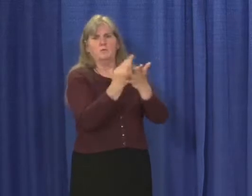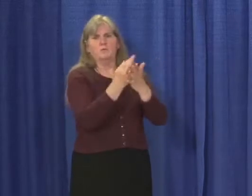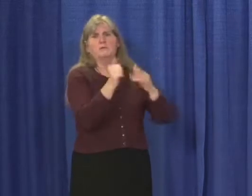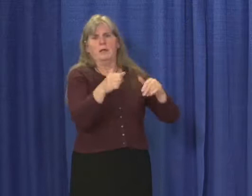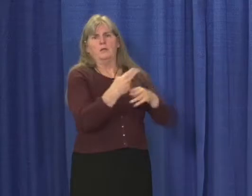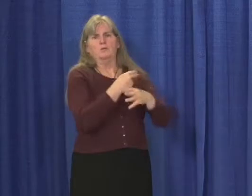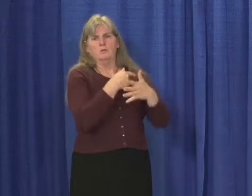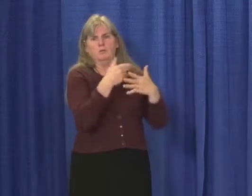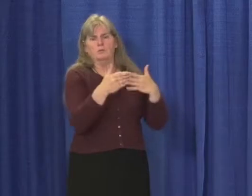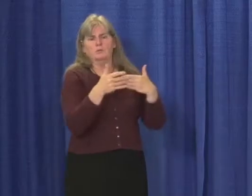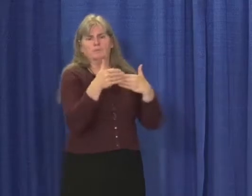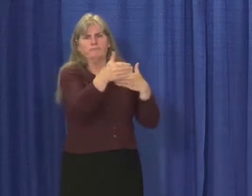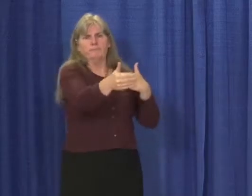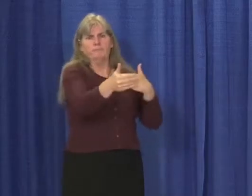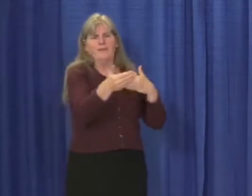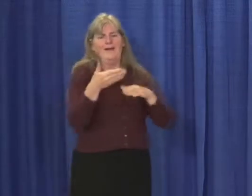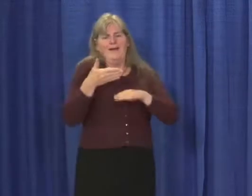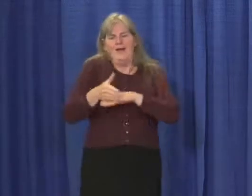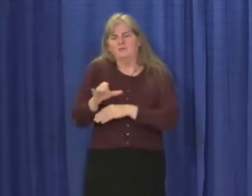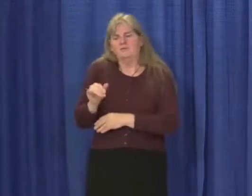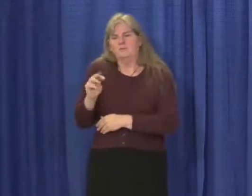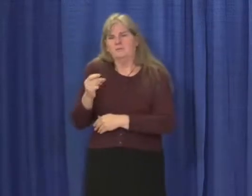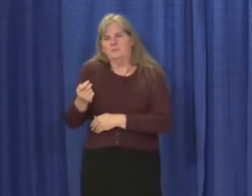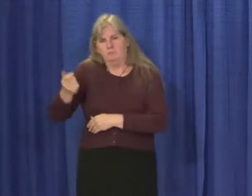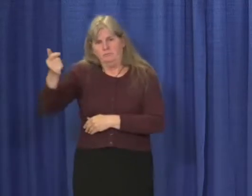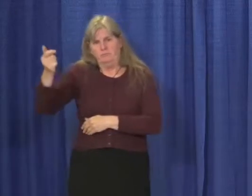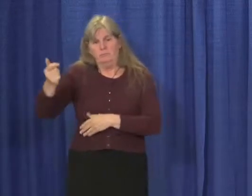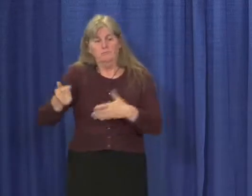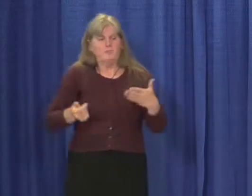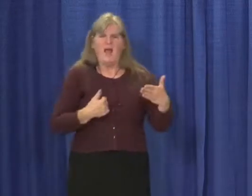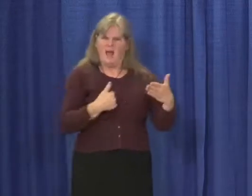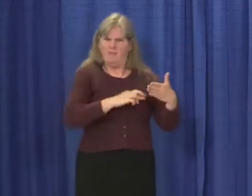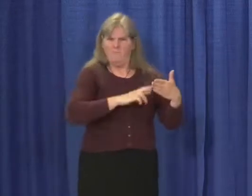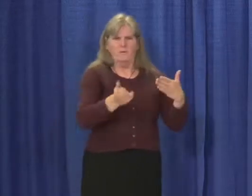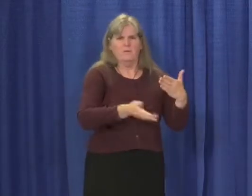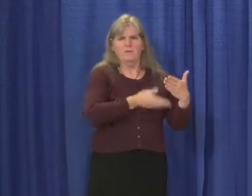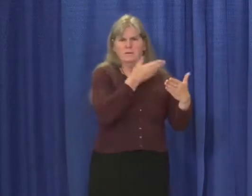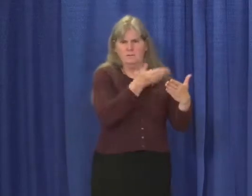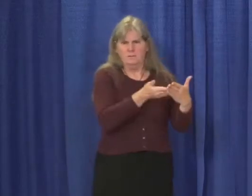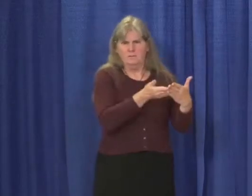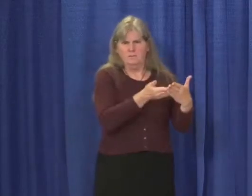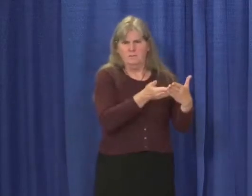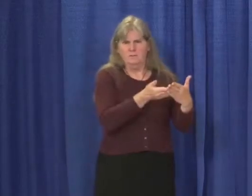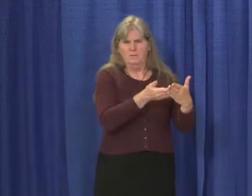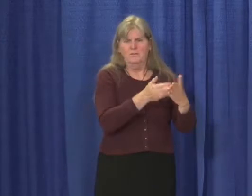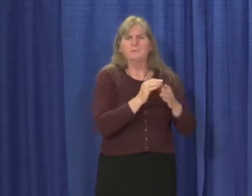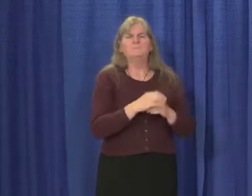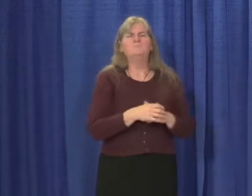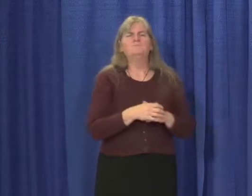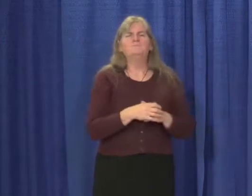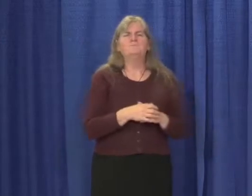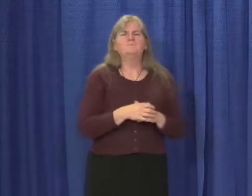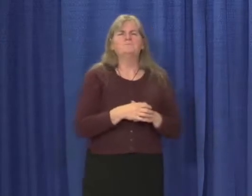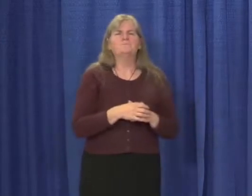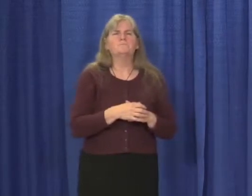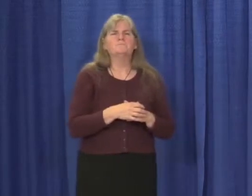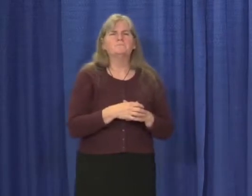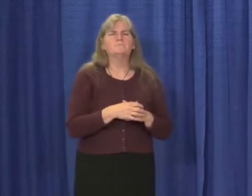in looking forward to living with this ongoing threat. Bouts we will get to a state